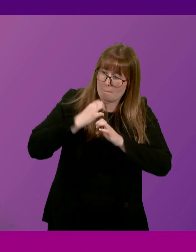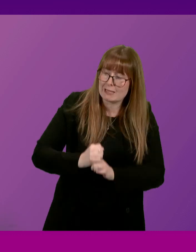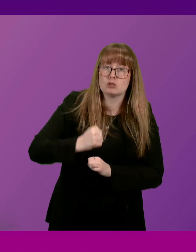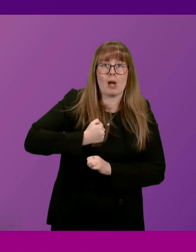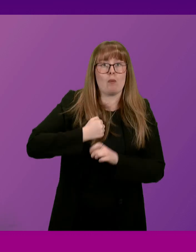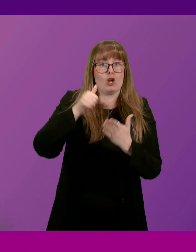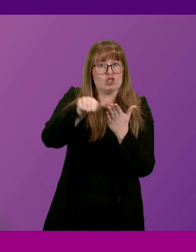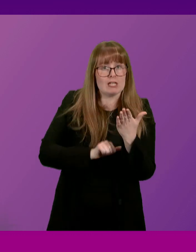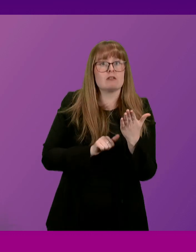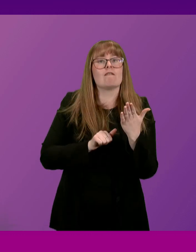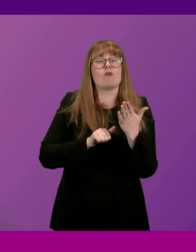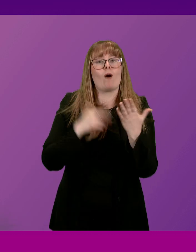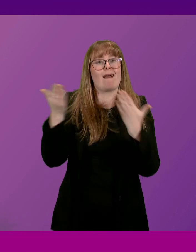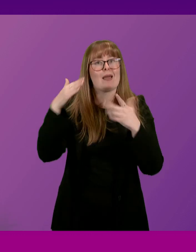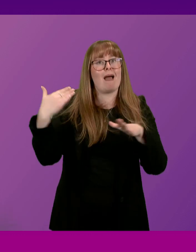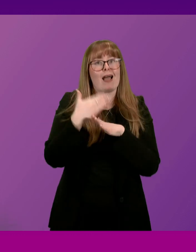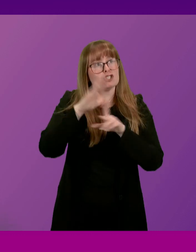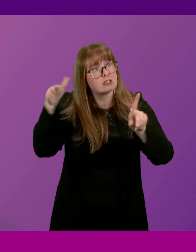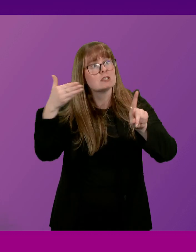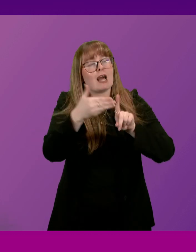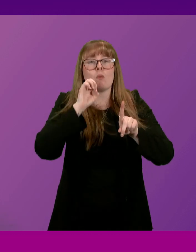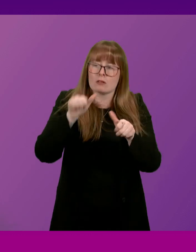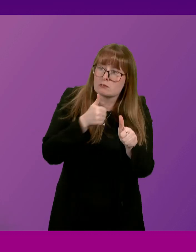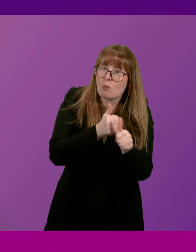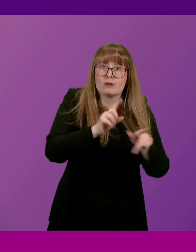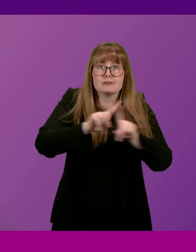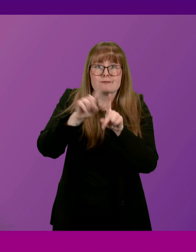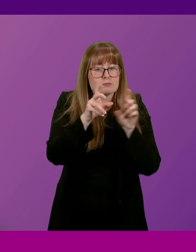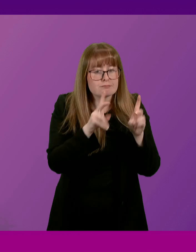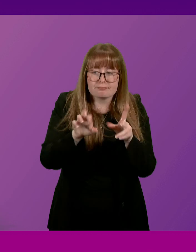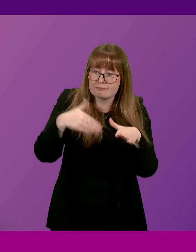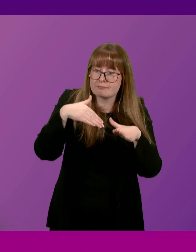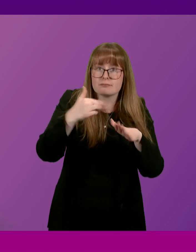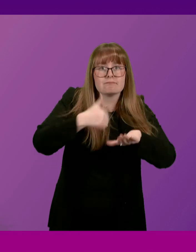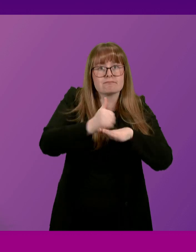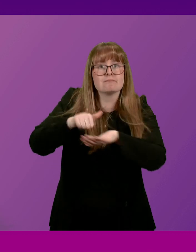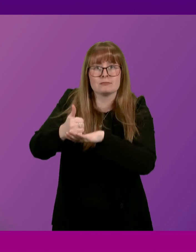climate action and will support and bring forward measures to enable that agenda.